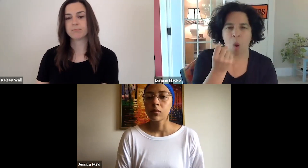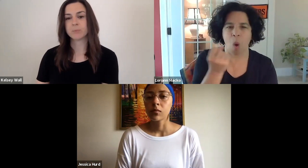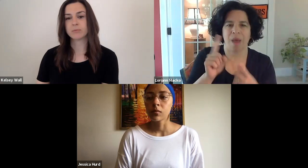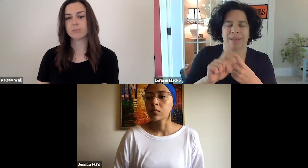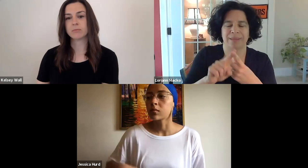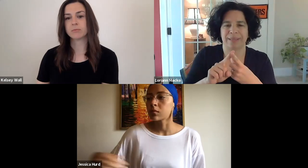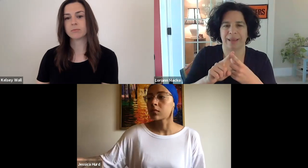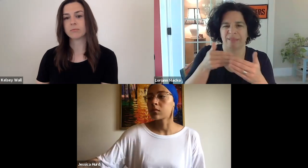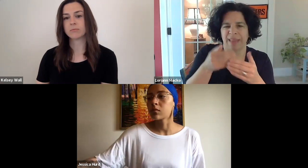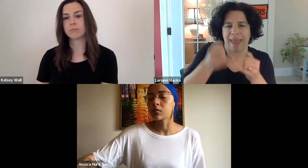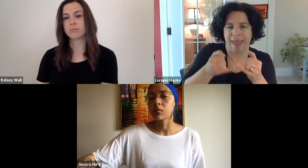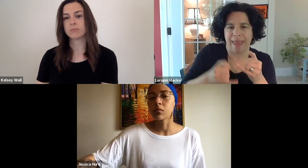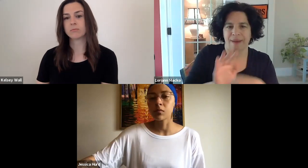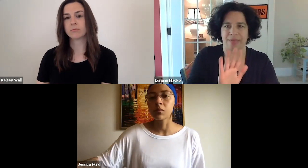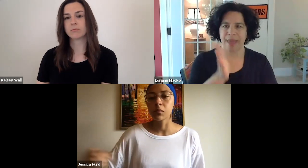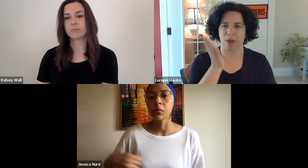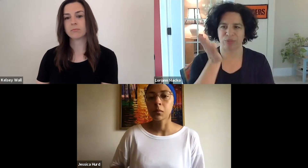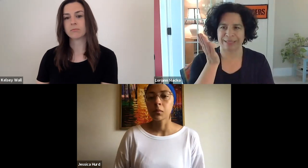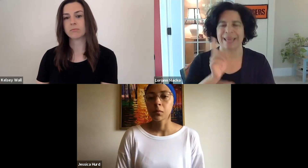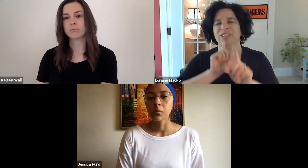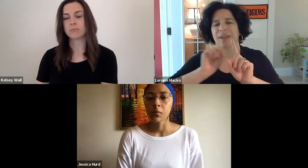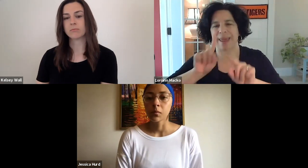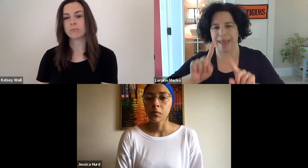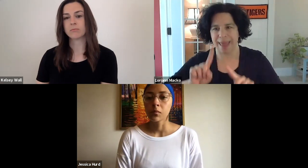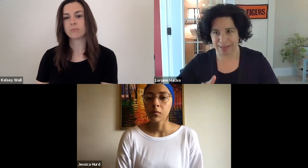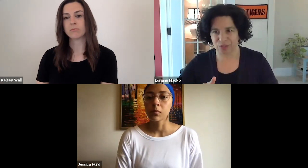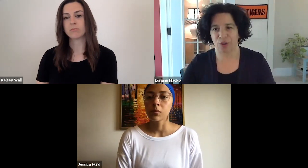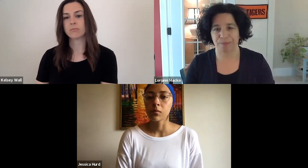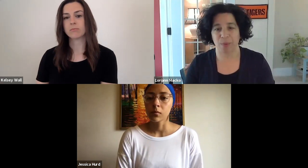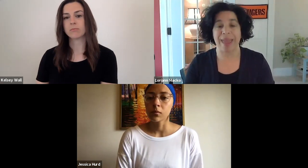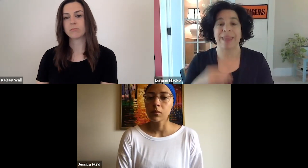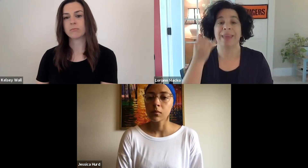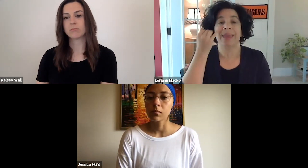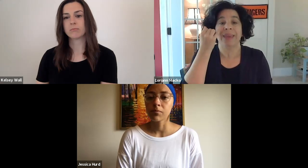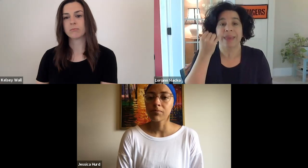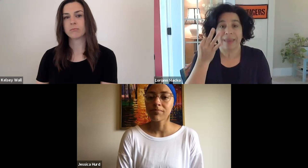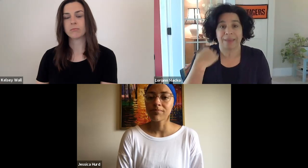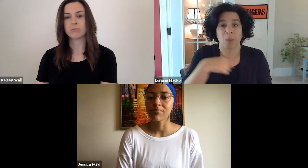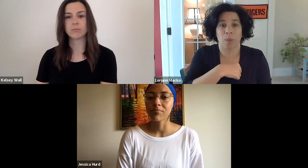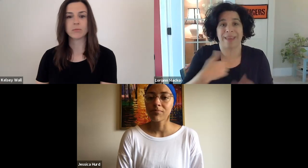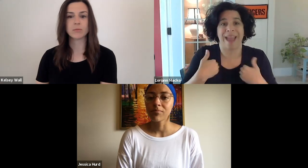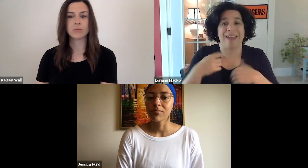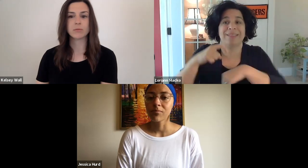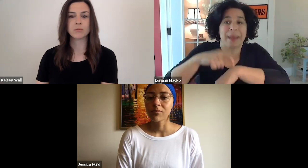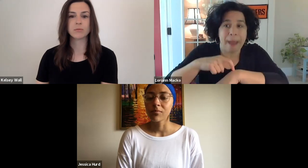until the end of the presentation, and we will answer those at the end, not during the presentation itself.